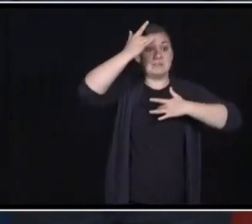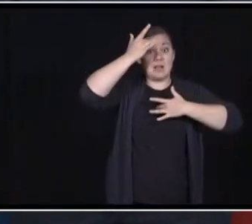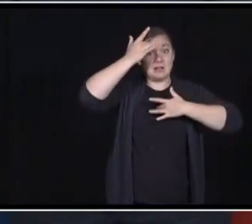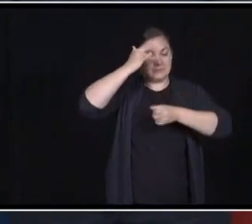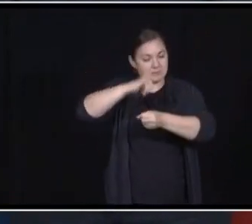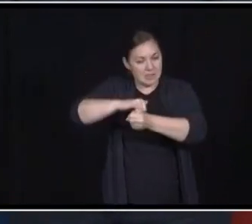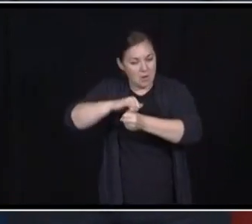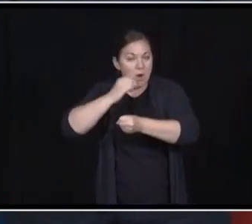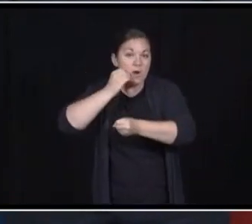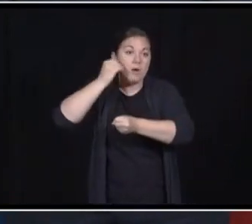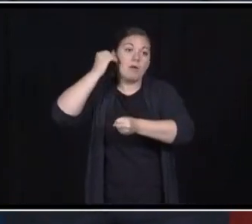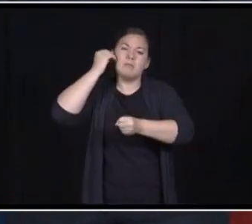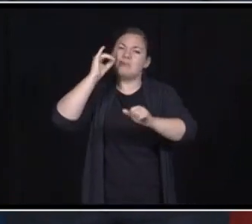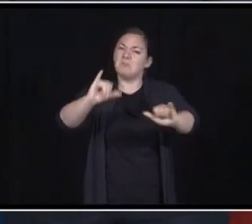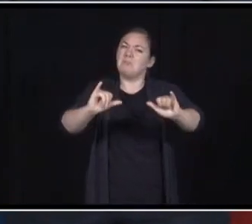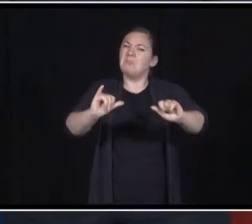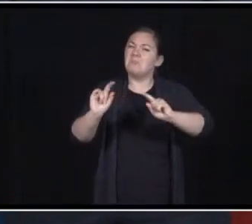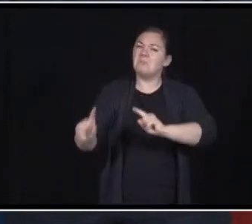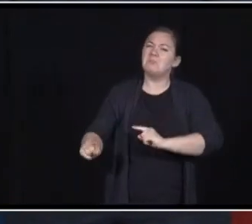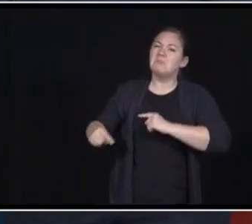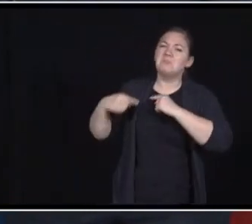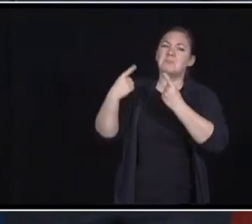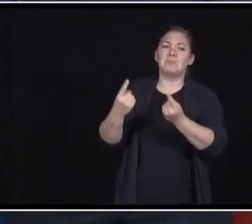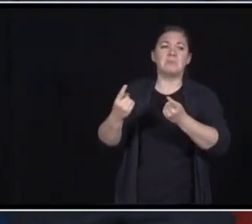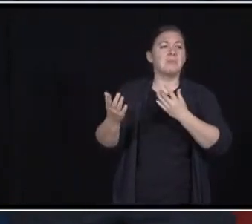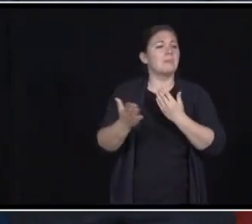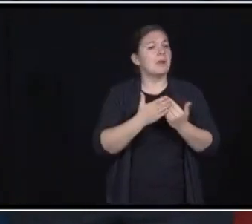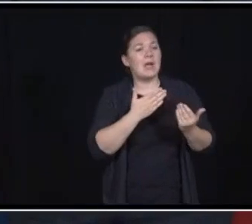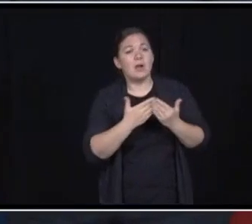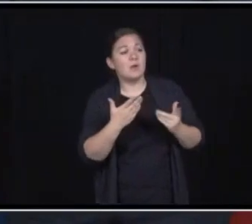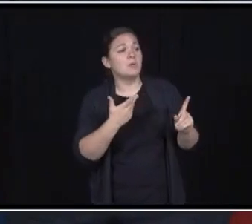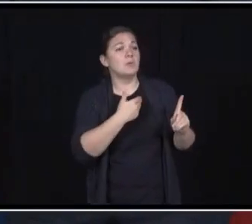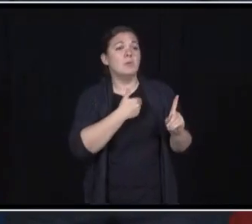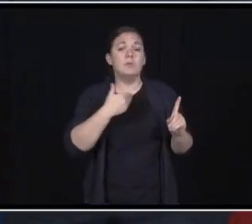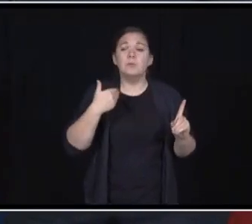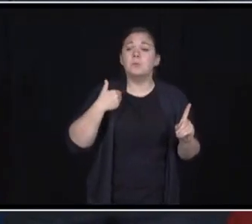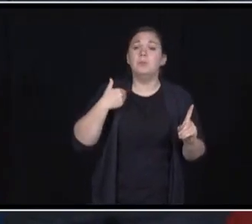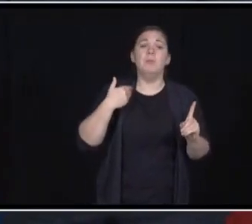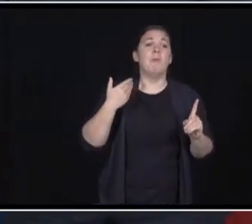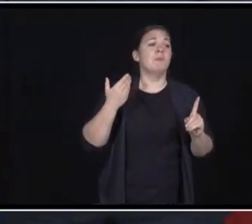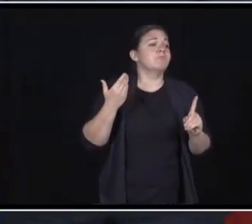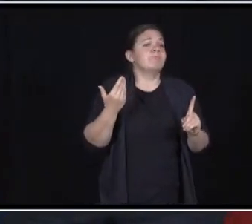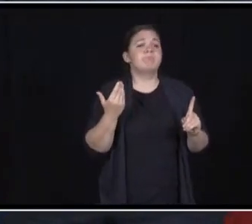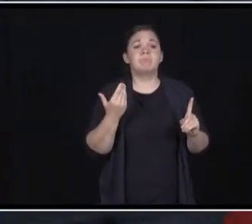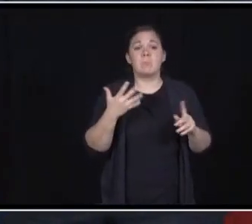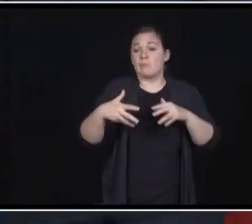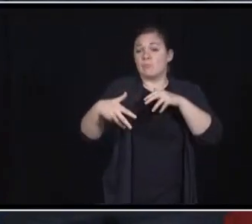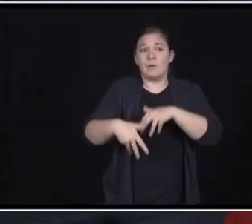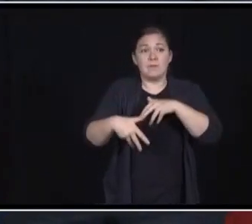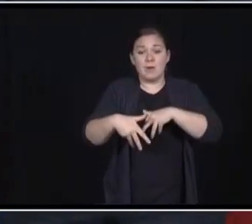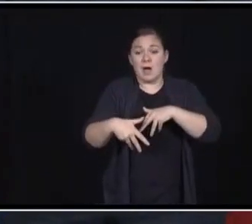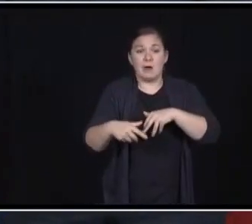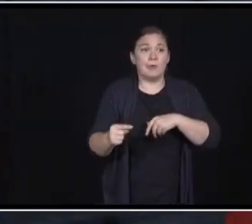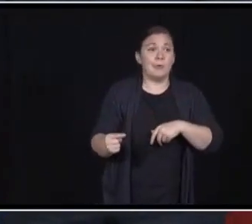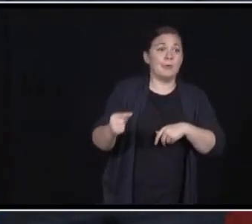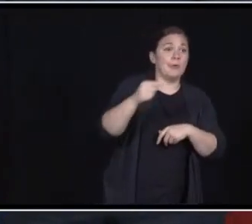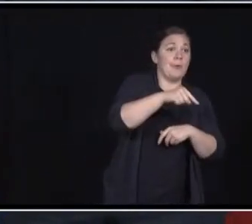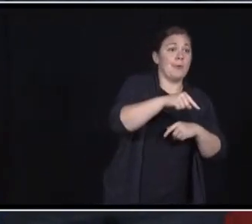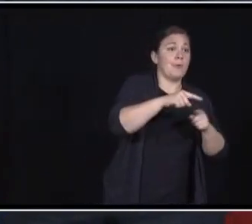whether it is now or a month ago, you would maintain your proper social distancing, masking, do not go if you are sick.